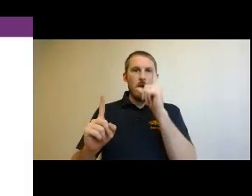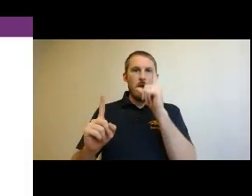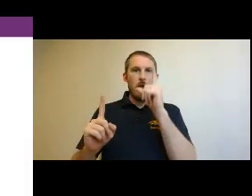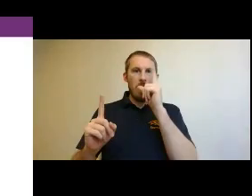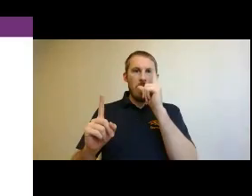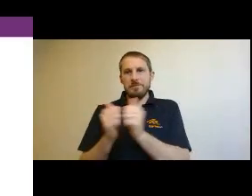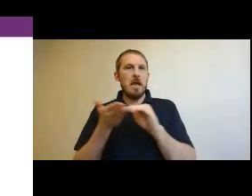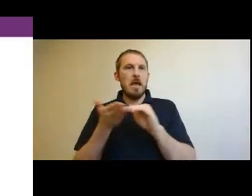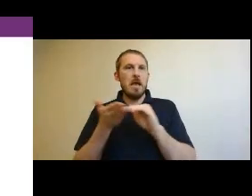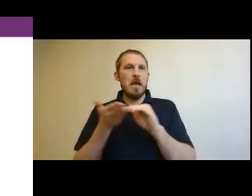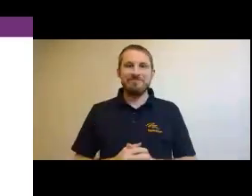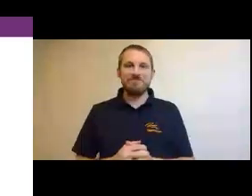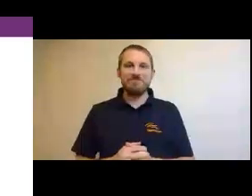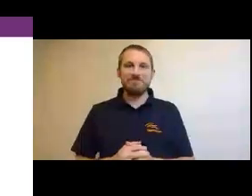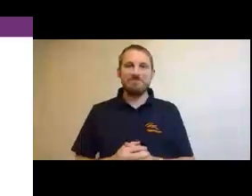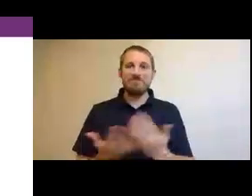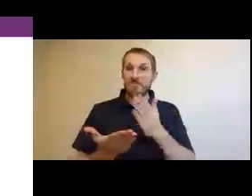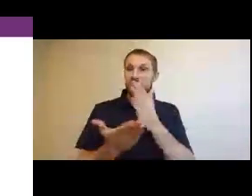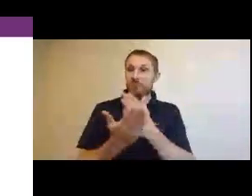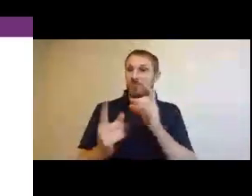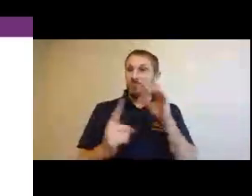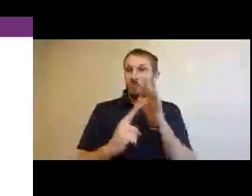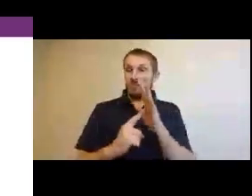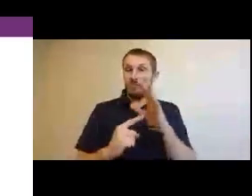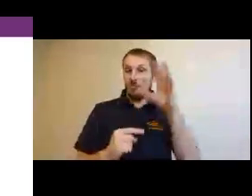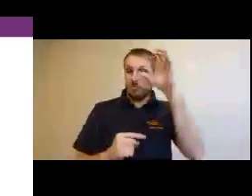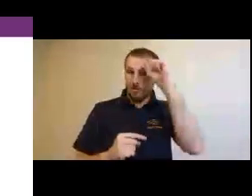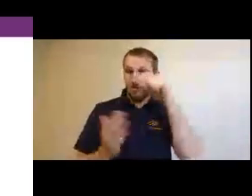And it's really important to note that this plan is completely optional.